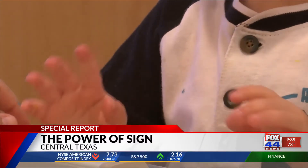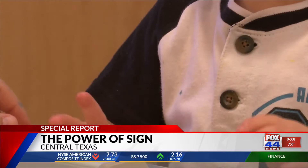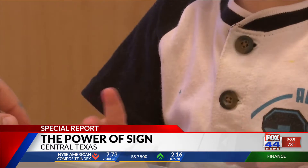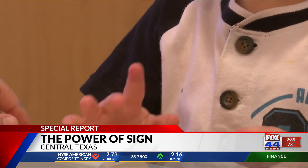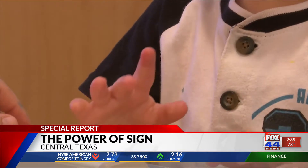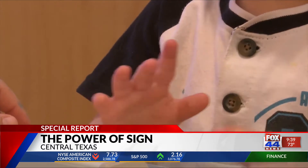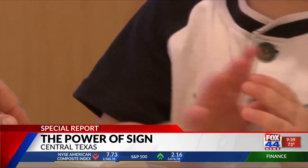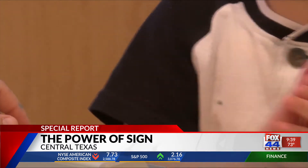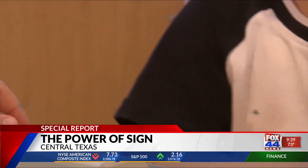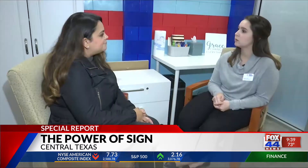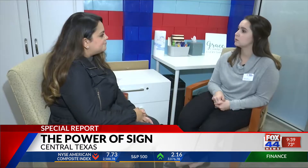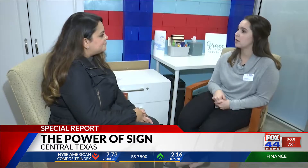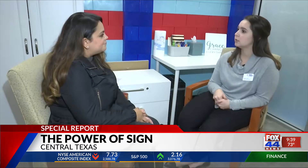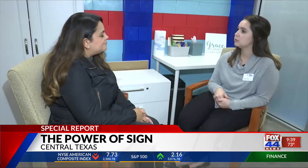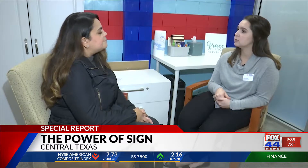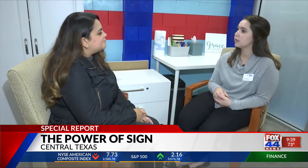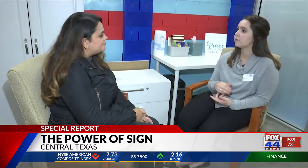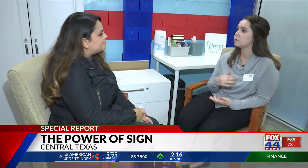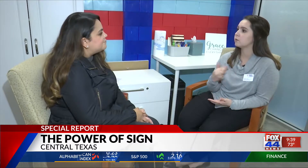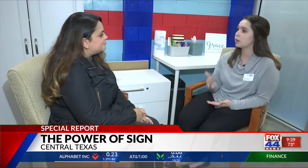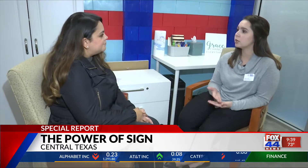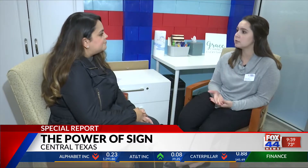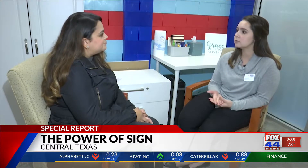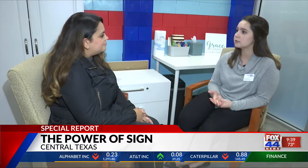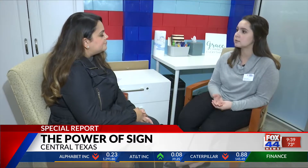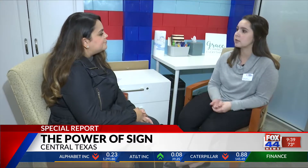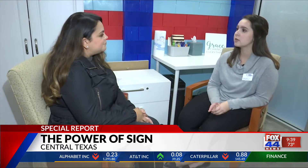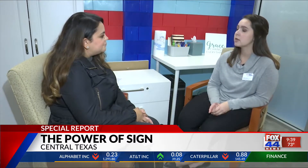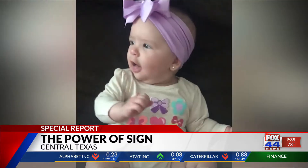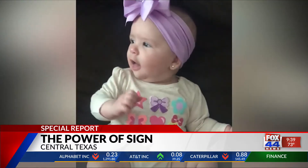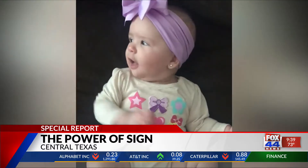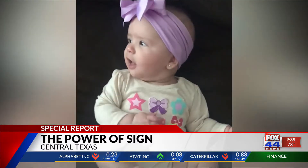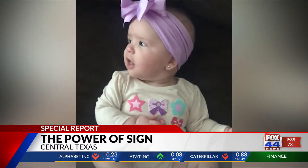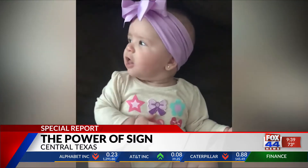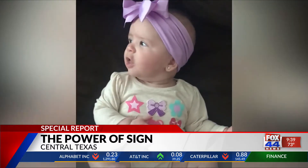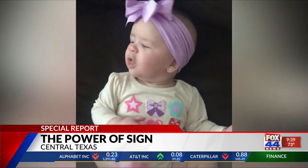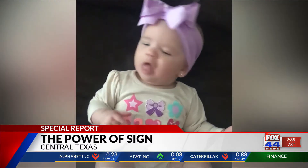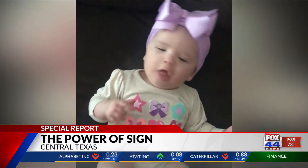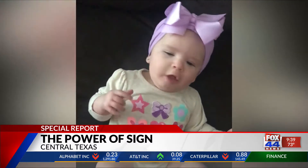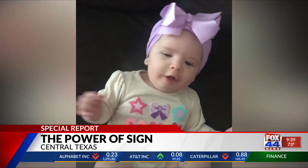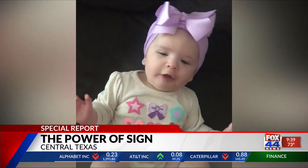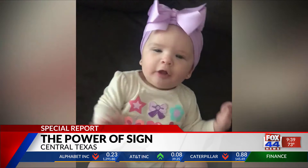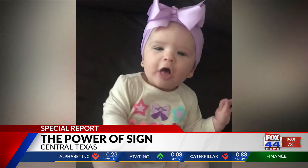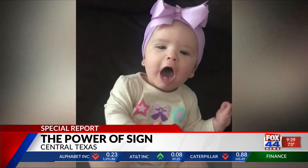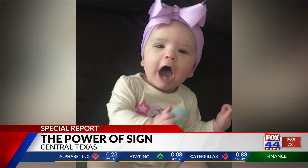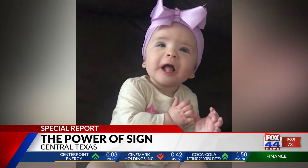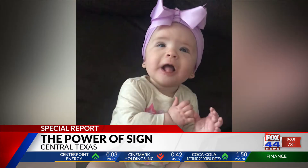it, so think of that kind of with the signs they have to be very consistent."